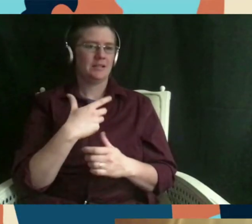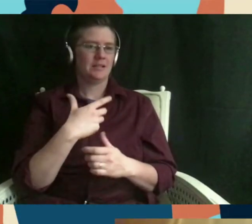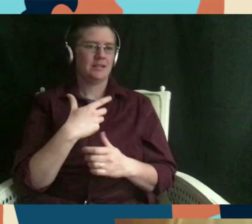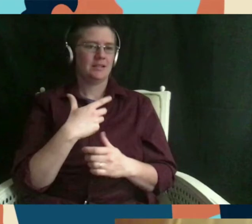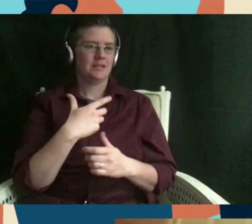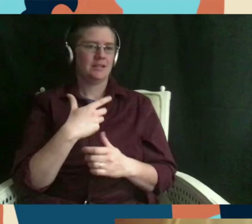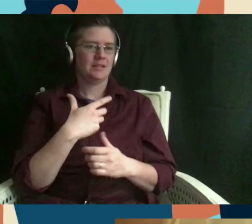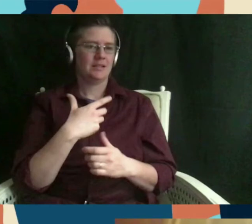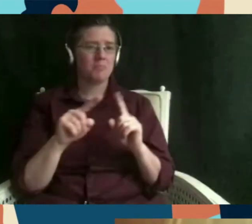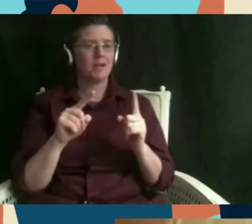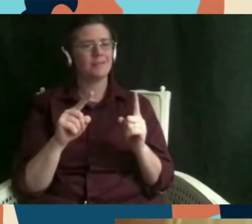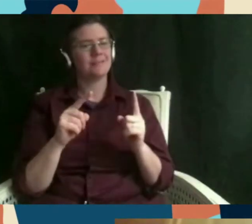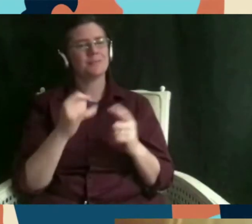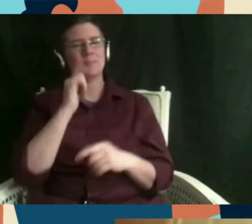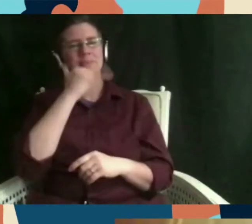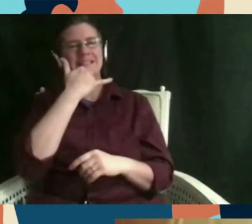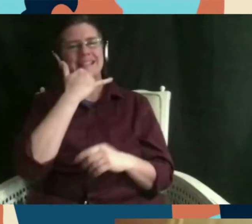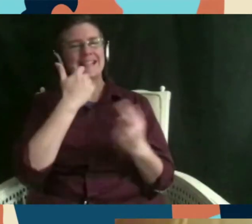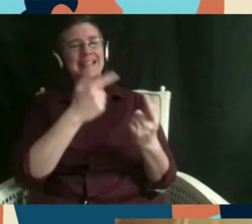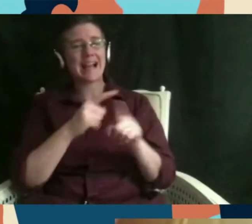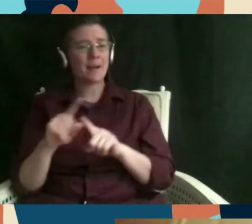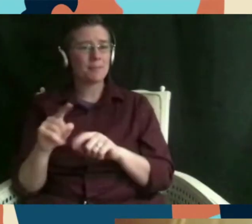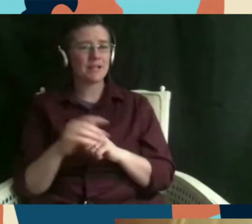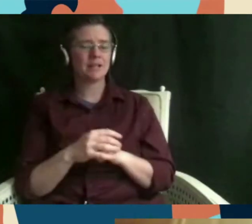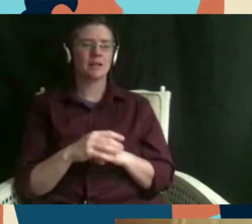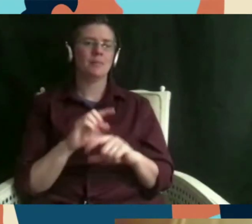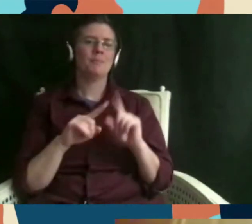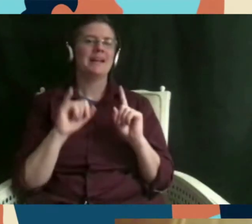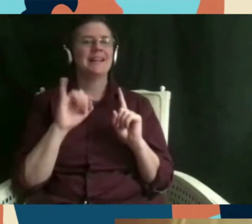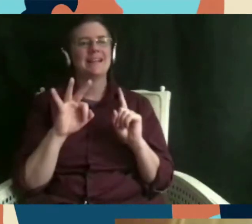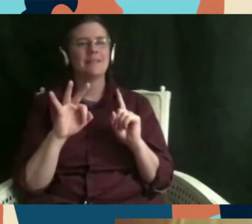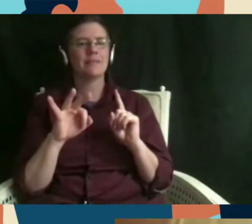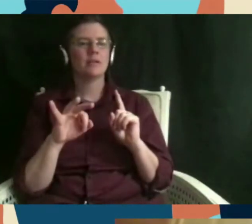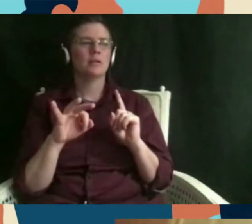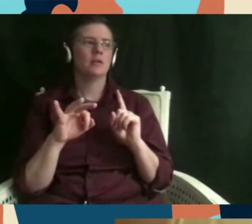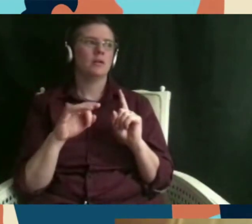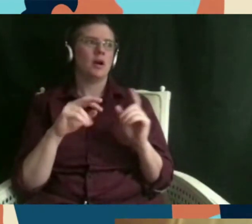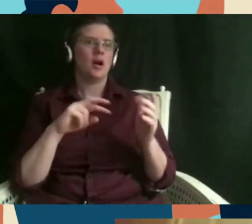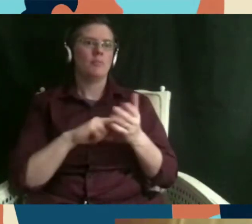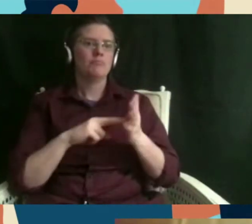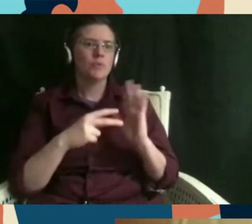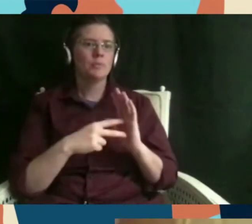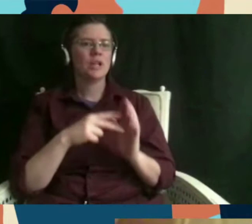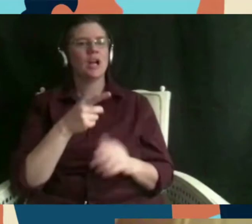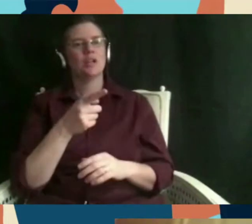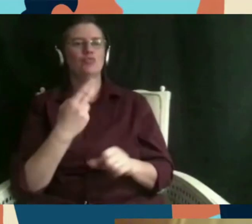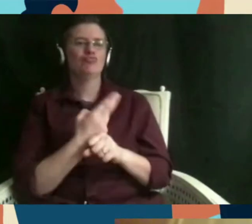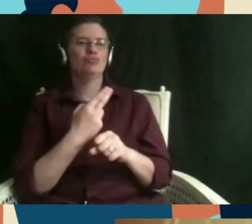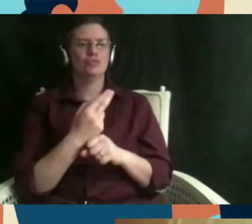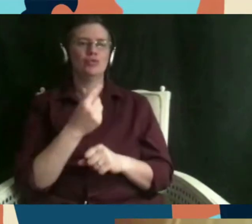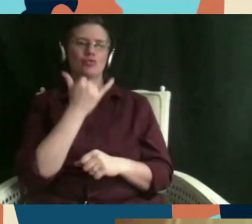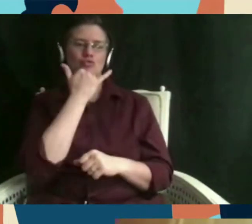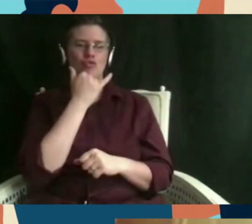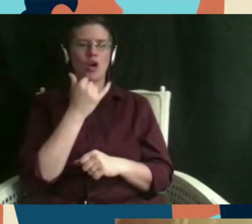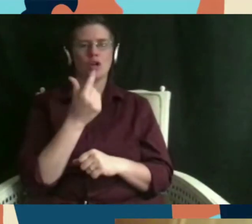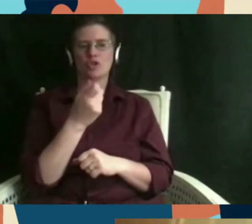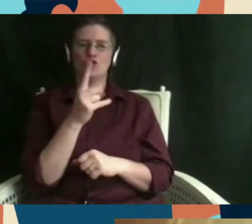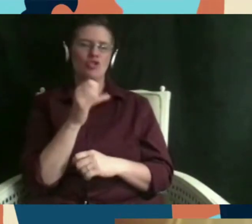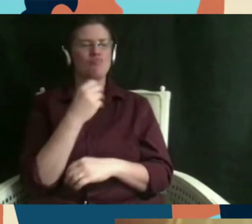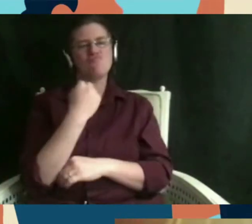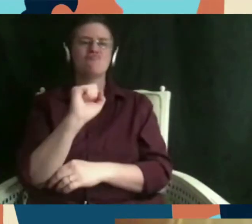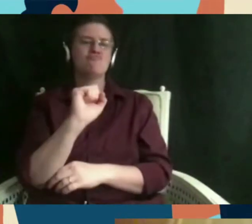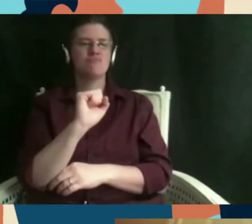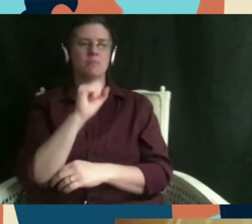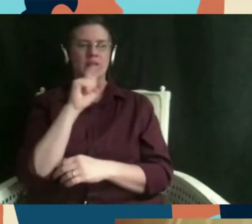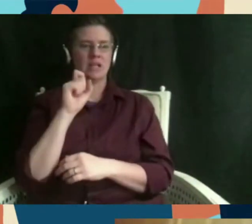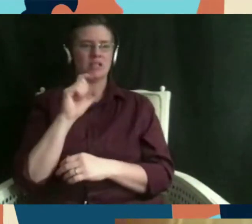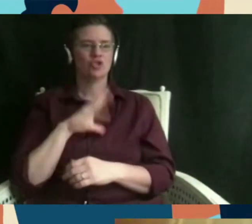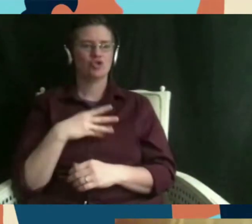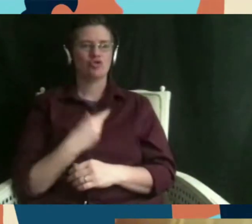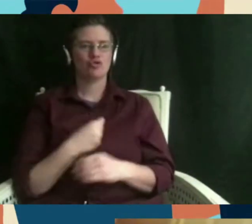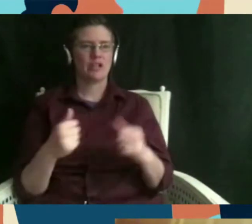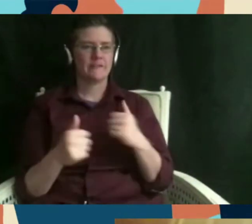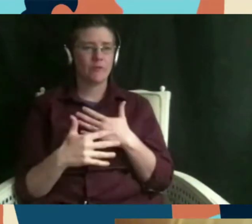being misgendered because they're transphobic or just a mistake among friends or family yeah um